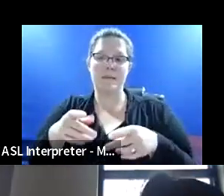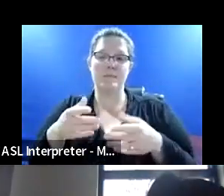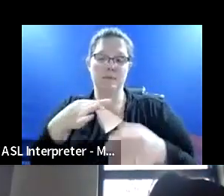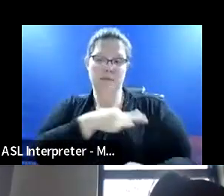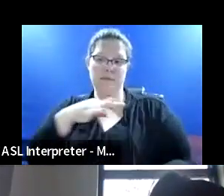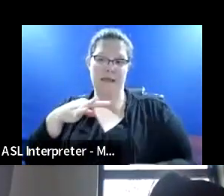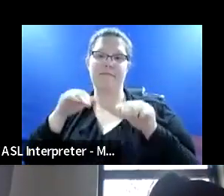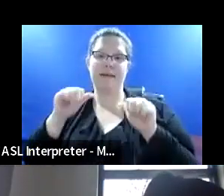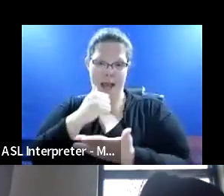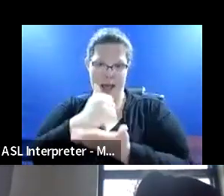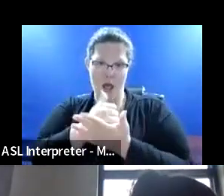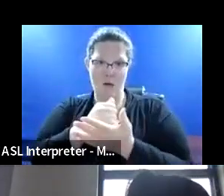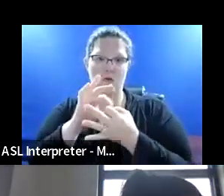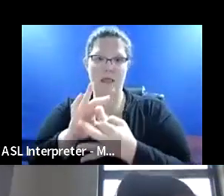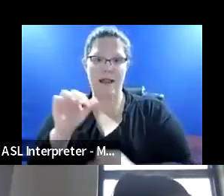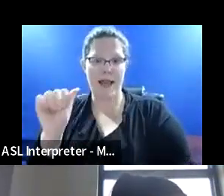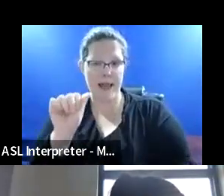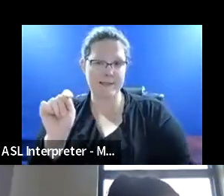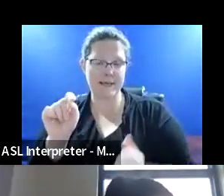LIKE I MENTIONED, SO WE JUST STARTED BUILDING A RELATIONSHIP WITH THE ORANGE COUNTY CORRECTIONAL S DEPARTMENT AND WORKING WITH THEIR CASE MANAGEMENT TEAM SPECIFICALLY FOR PEOPLE WITH DISABILITIES THAT ARE GOING TO BE WORKING THEIR WAY BACK INTO THE COMMUNITY.